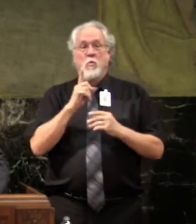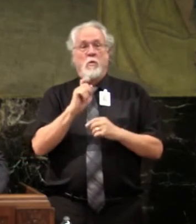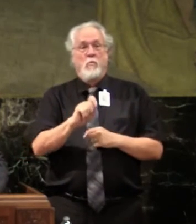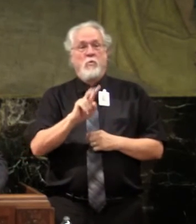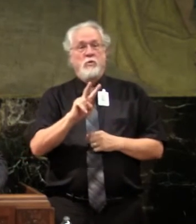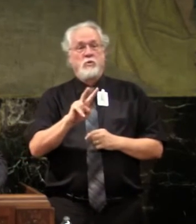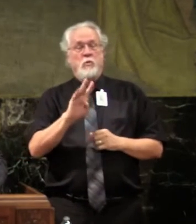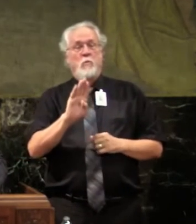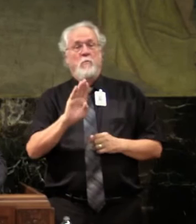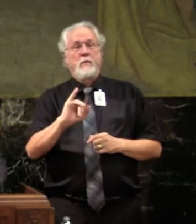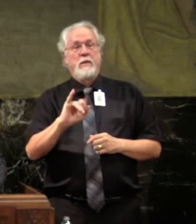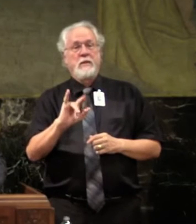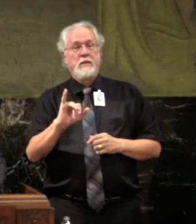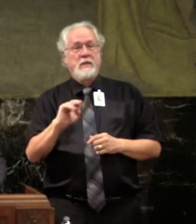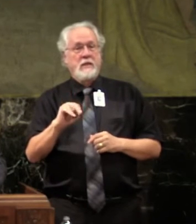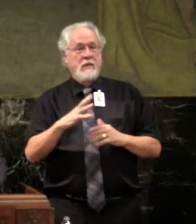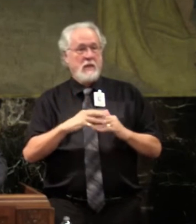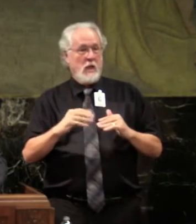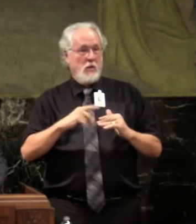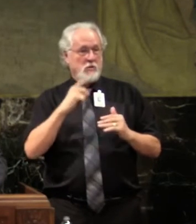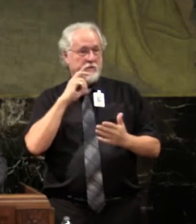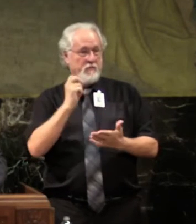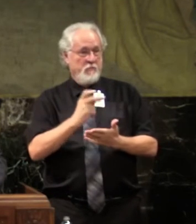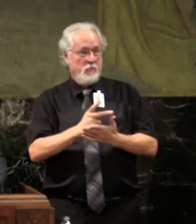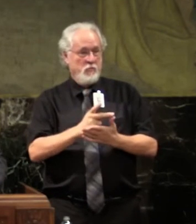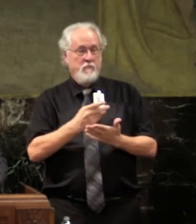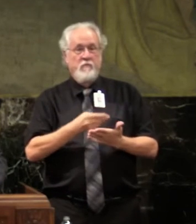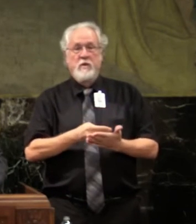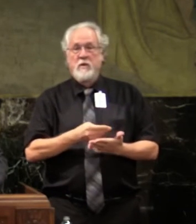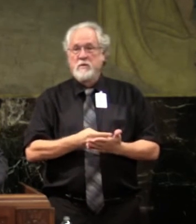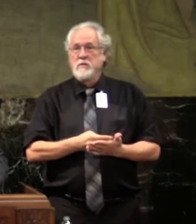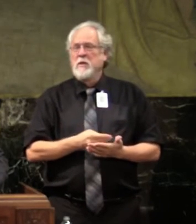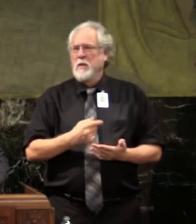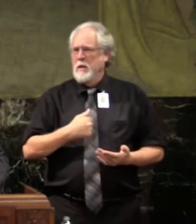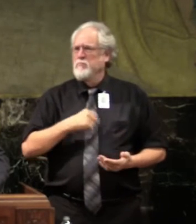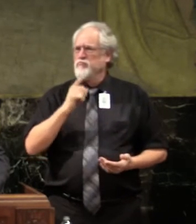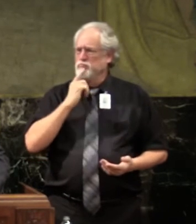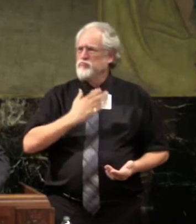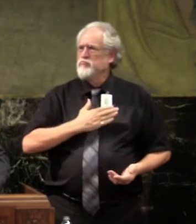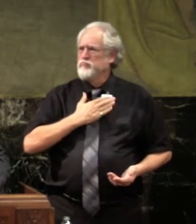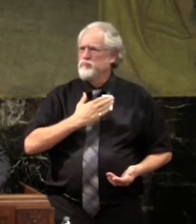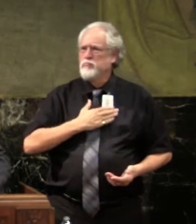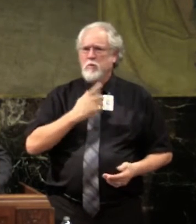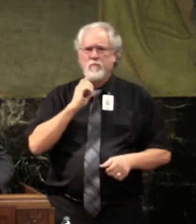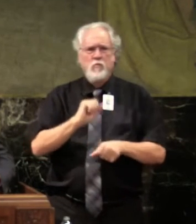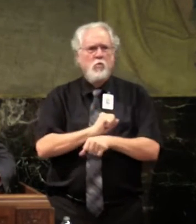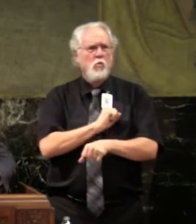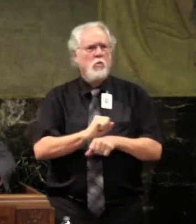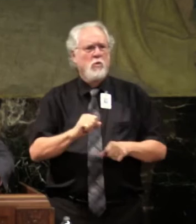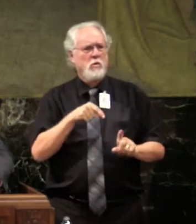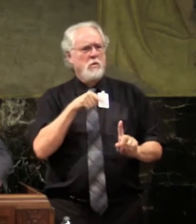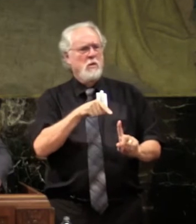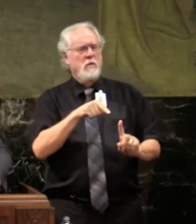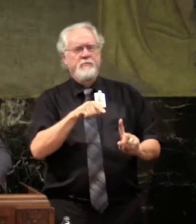billion dollars of approved funds and I'm certainly grateful for the work of Louisiana i'm sorry the restore